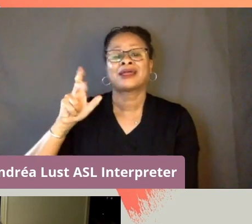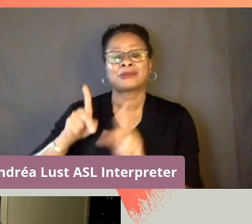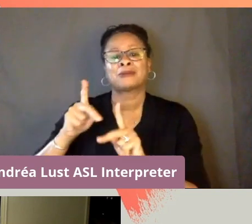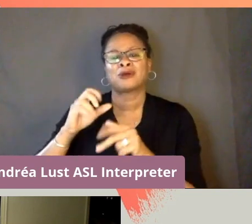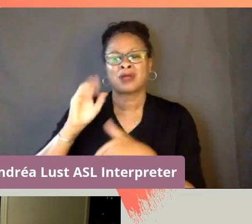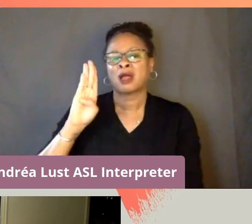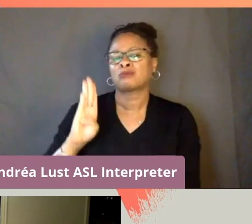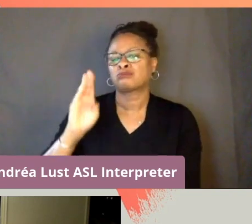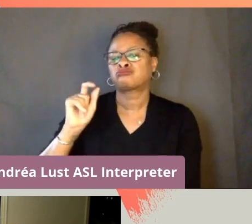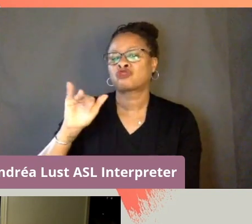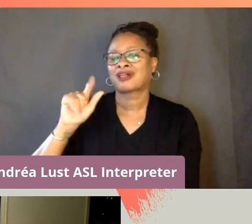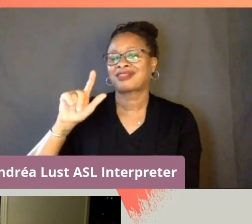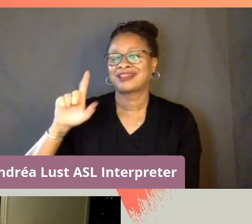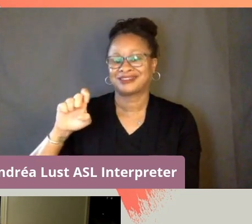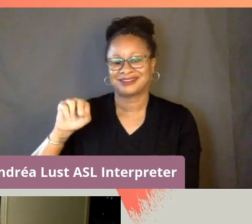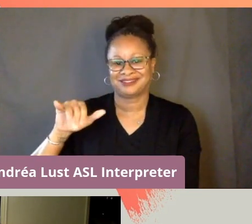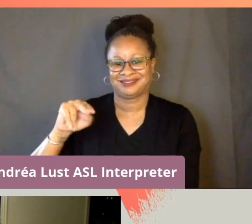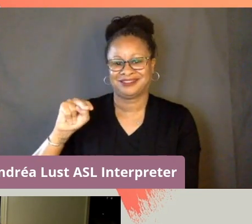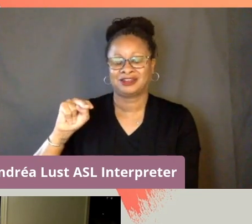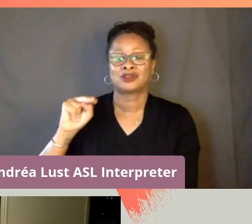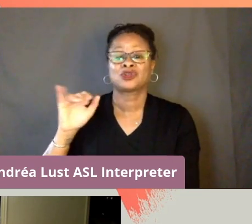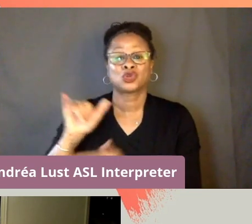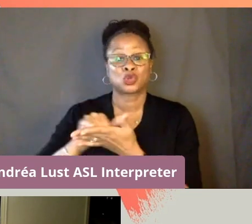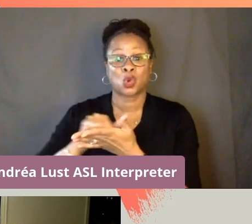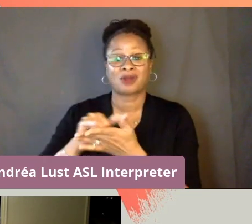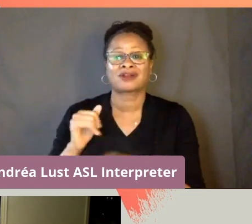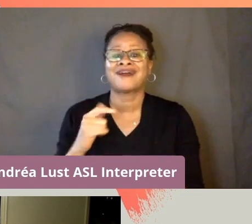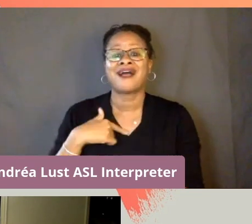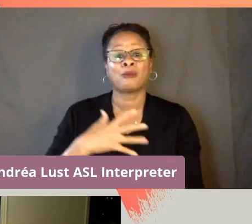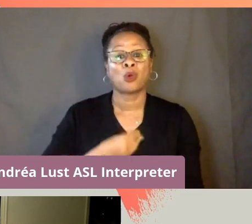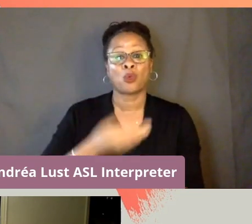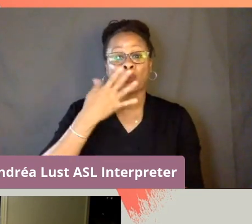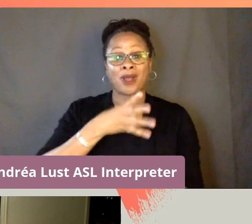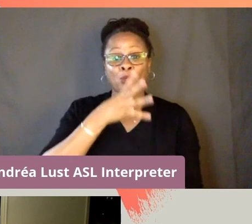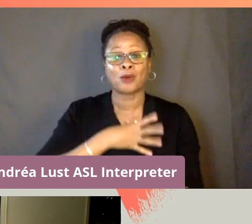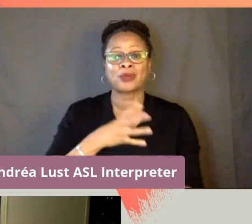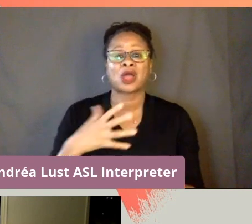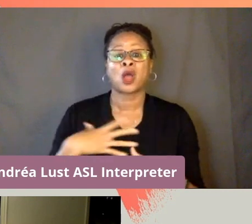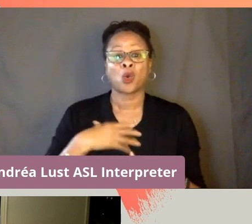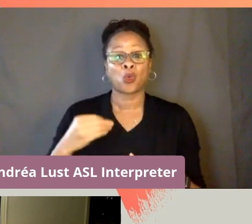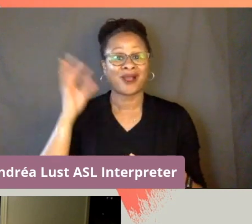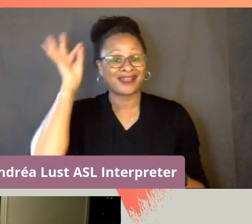I'm a white woman with white, short hair. I'm wearing a pink shirt.